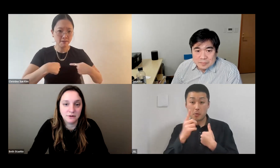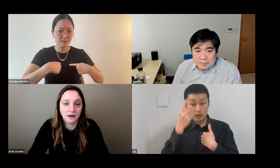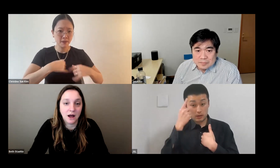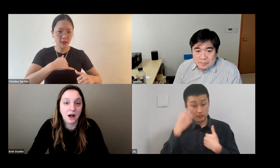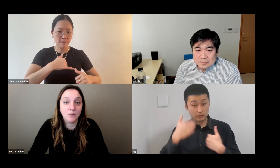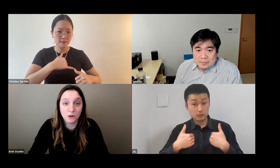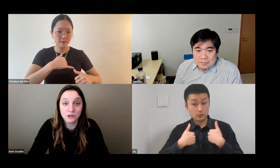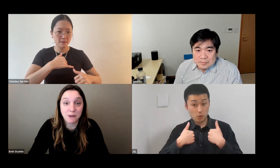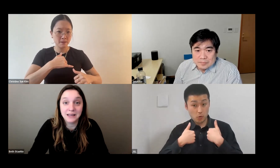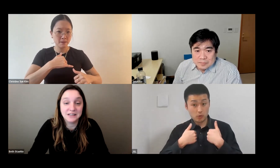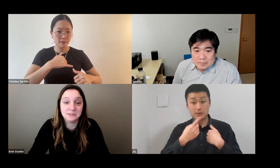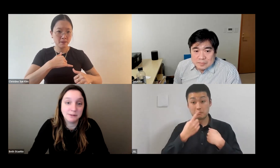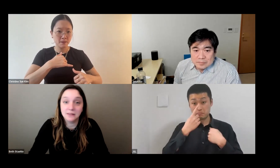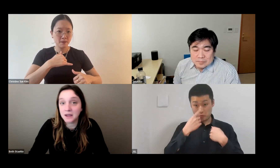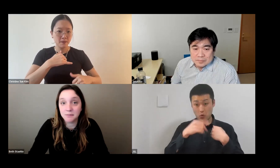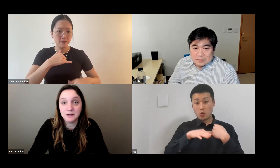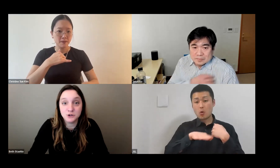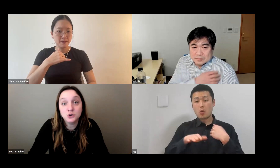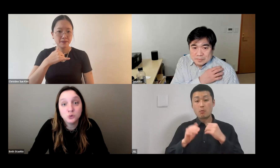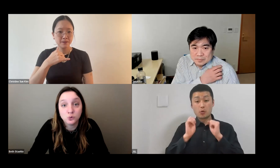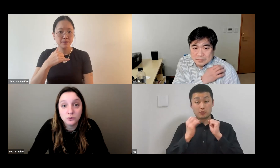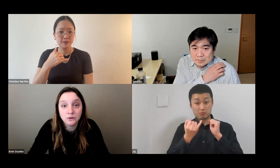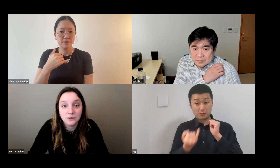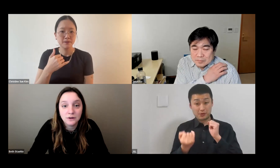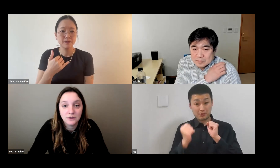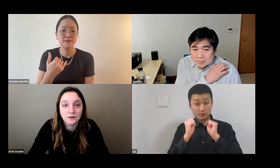and I wish my kid to be like me too,